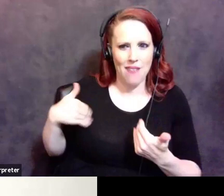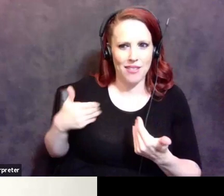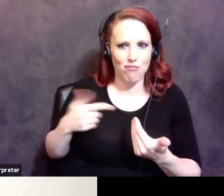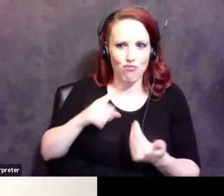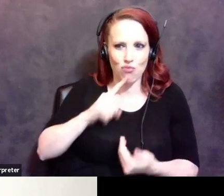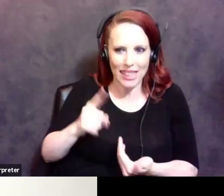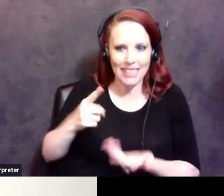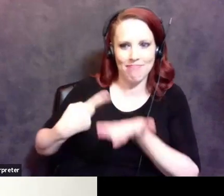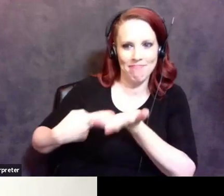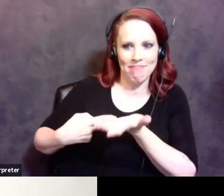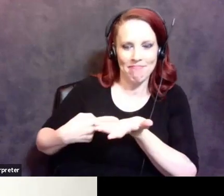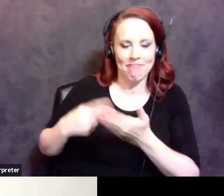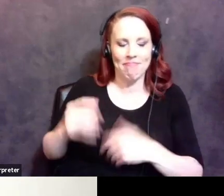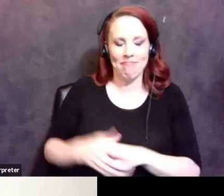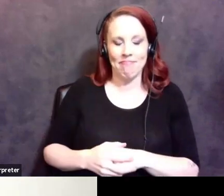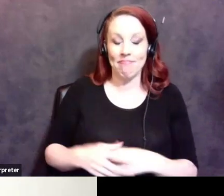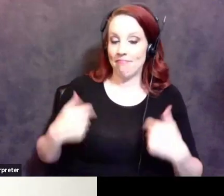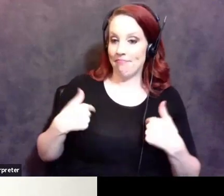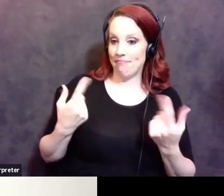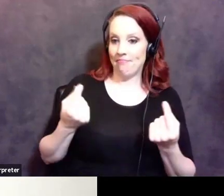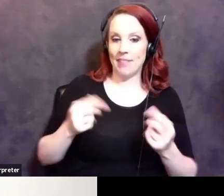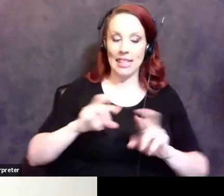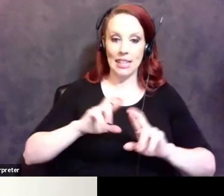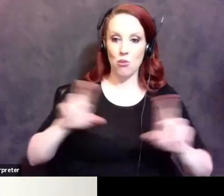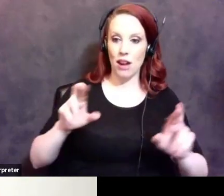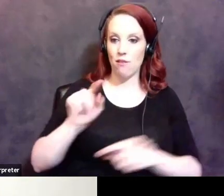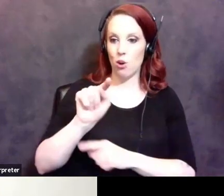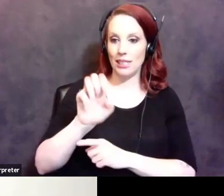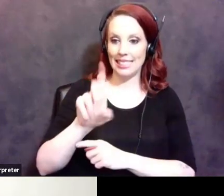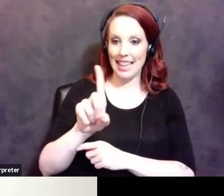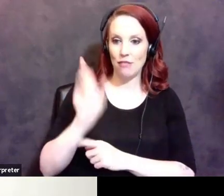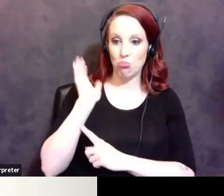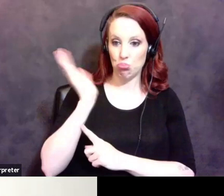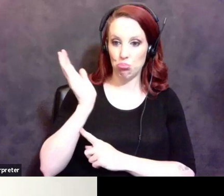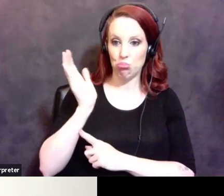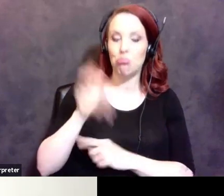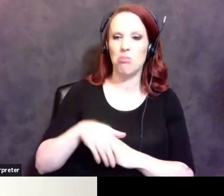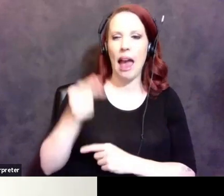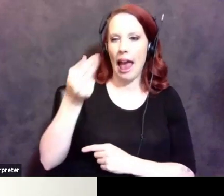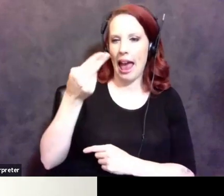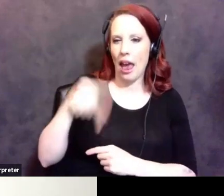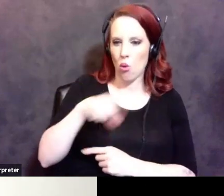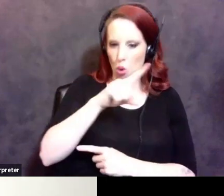I was getting ready for my TED Talk at TED headquarters and for whatever reasons despite speaking on hundreds